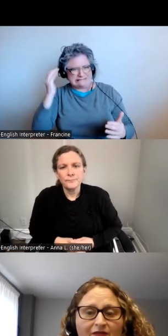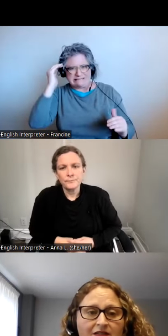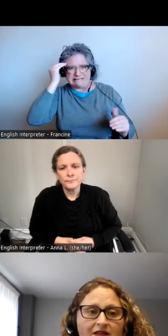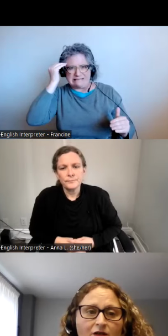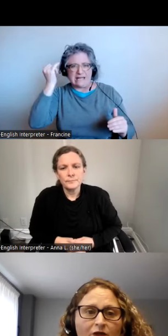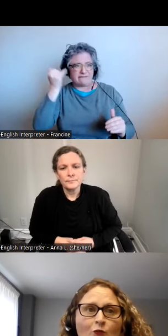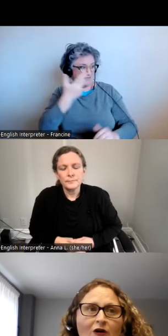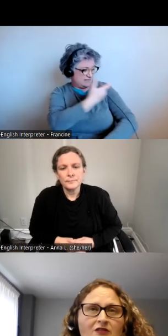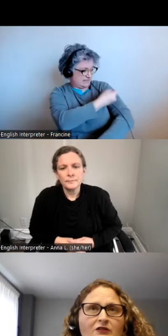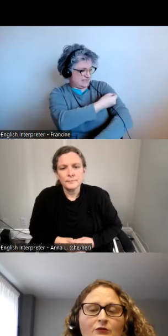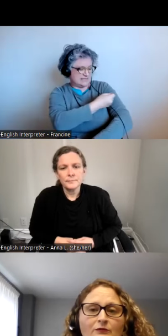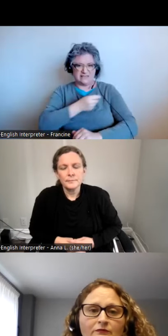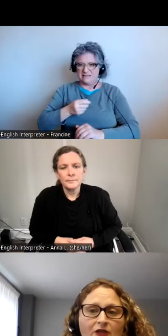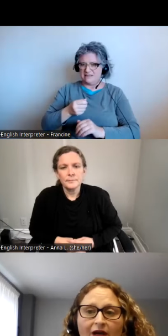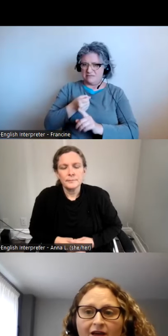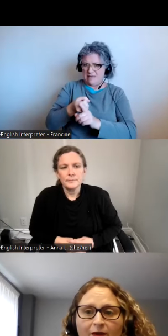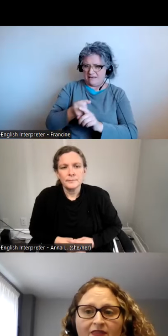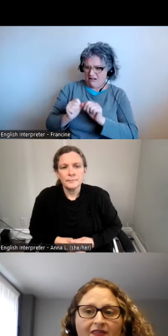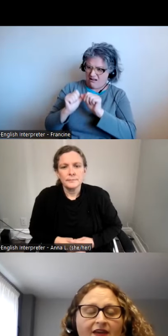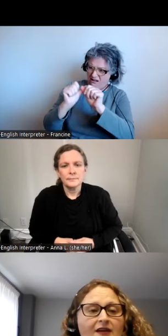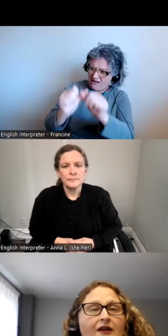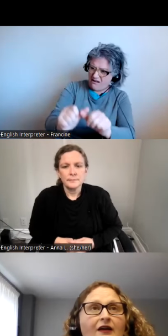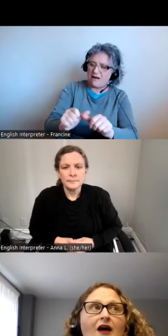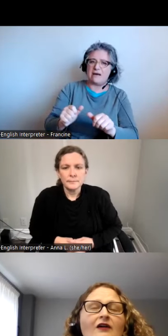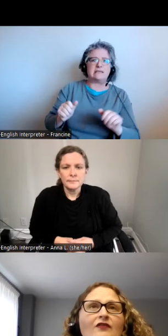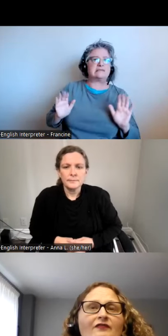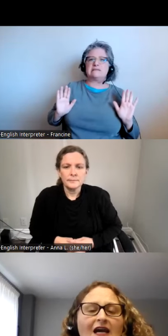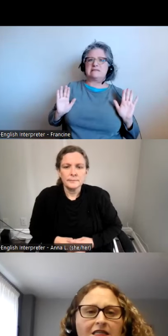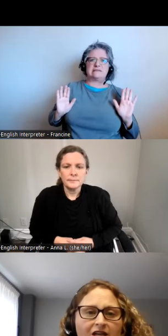term effects can seem very daunting to parents, of course